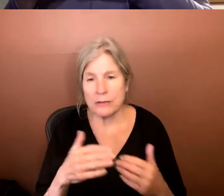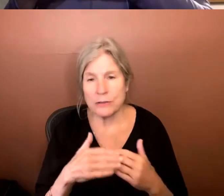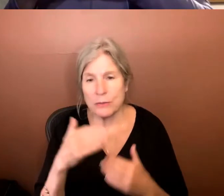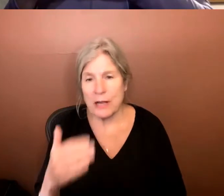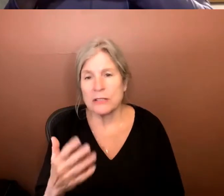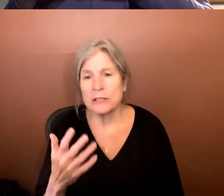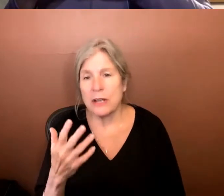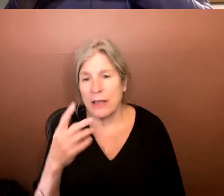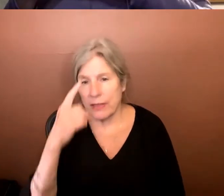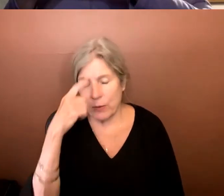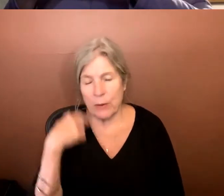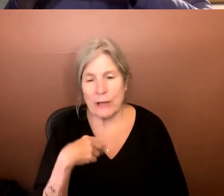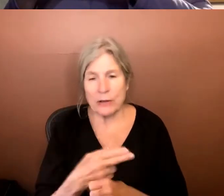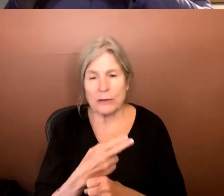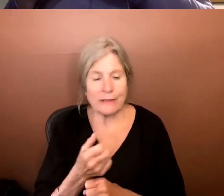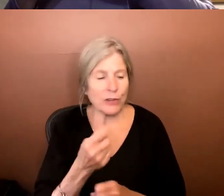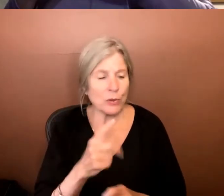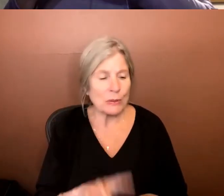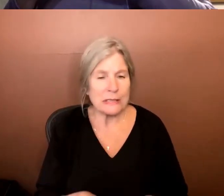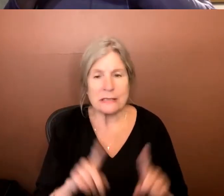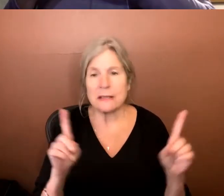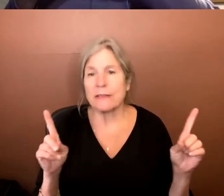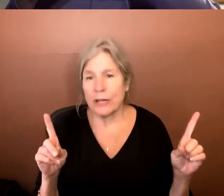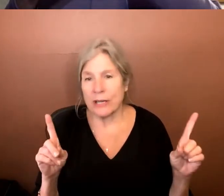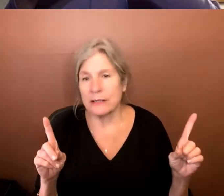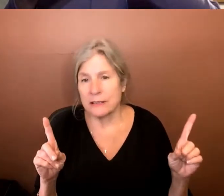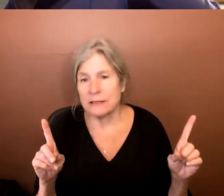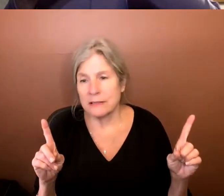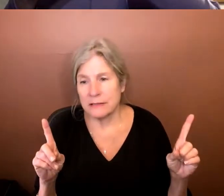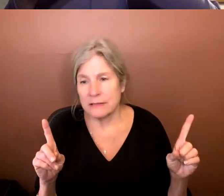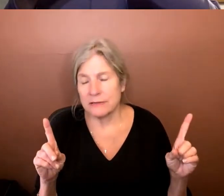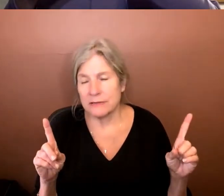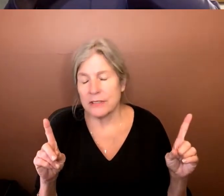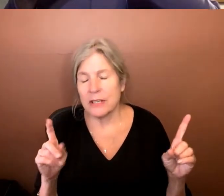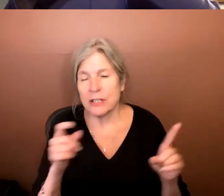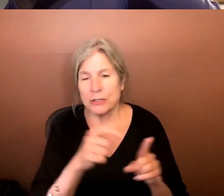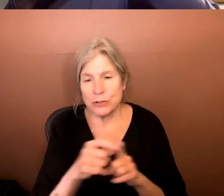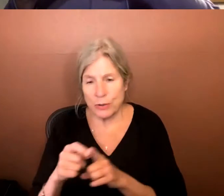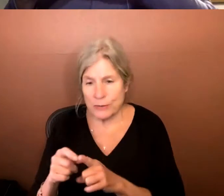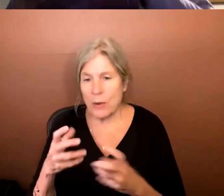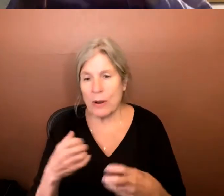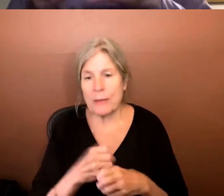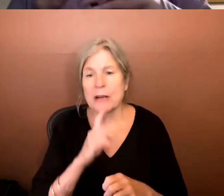we'll be using a couple different terms that I want to make sure everyone is familiar with.